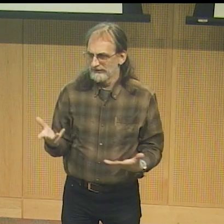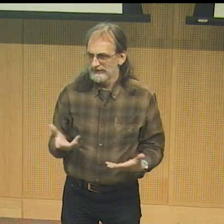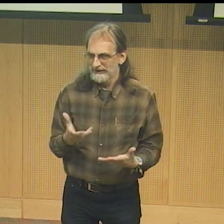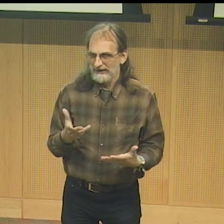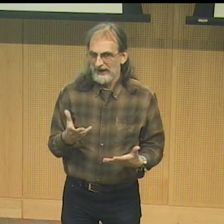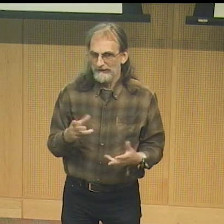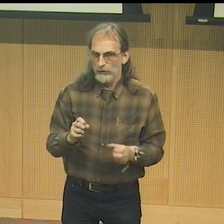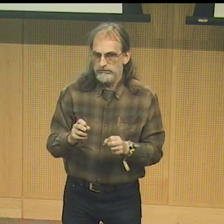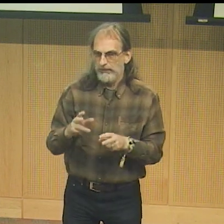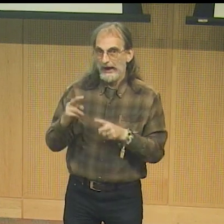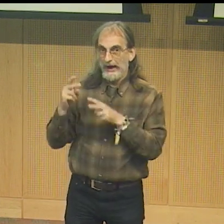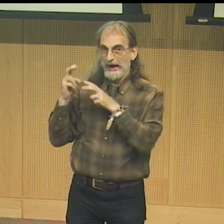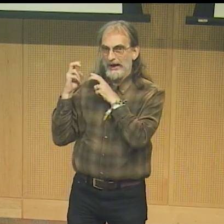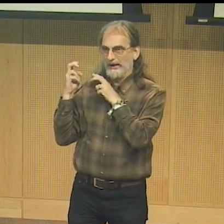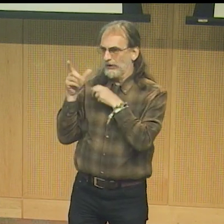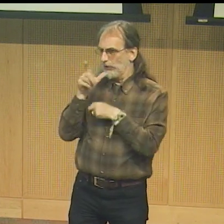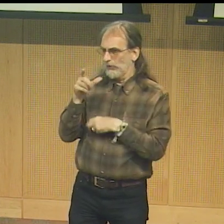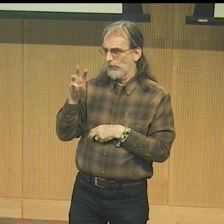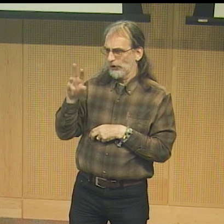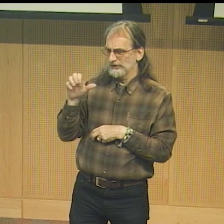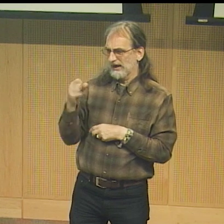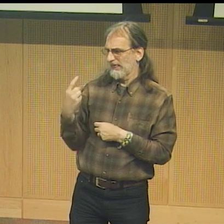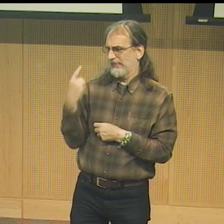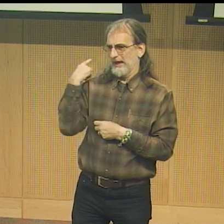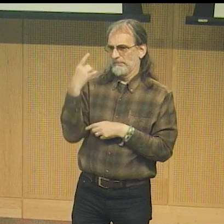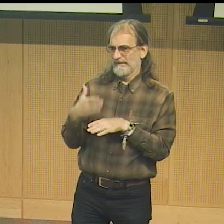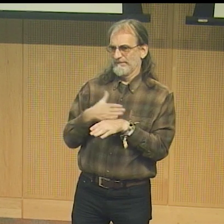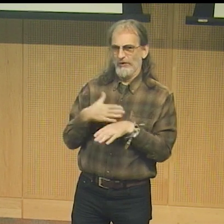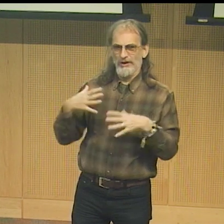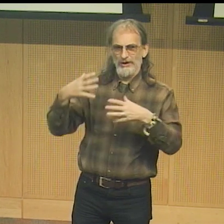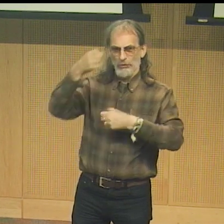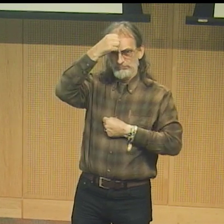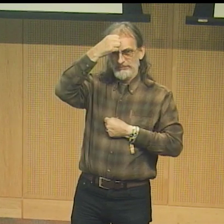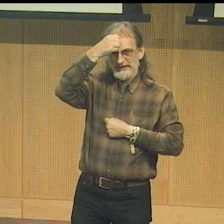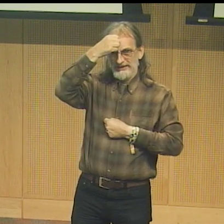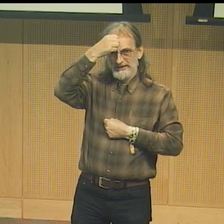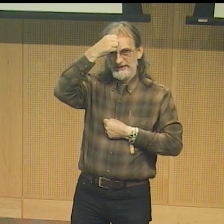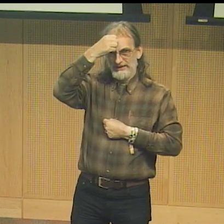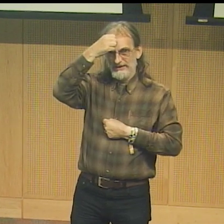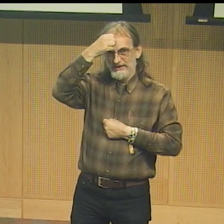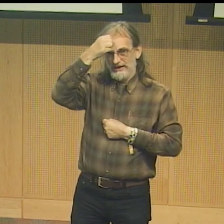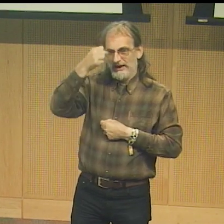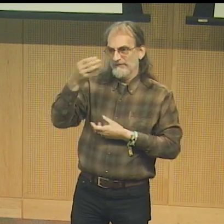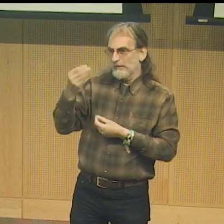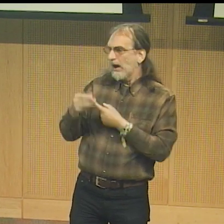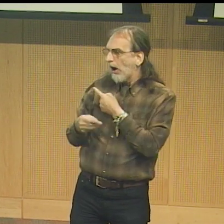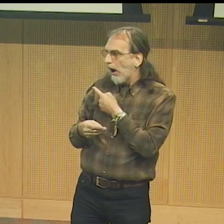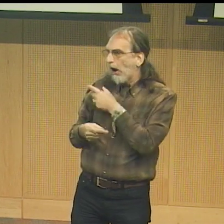who were we when we were colonized and who were we prior to colonization.